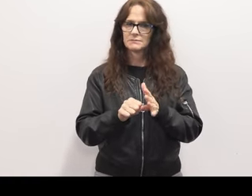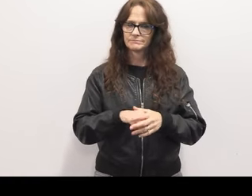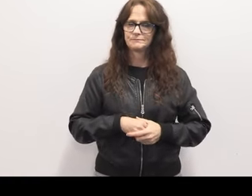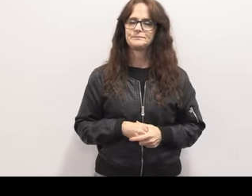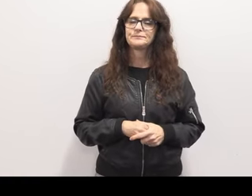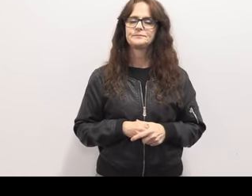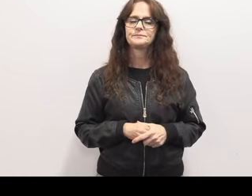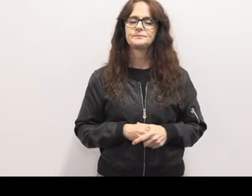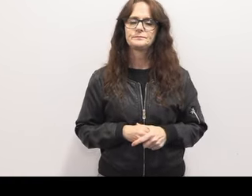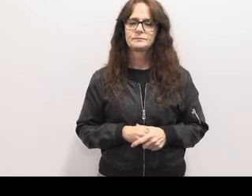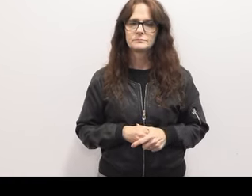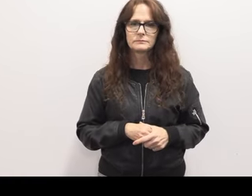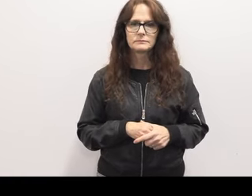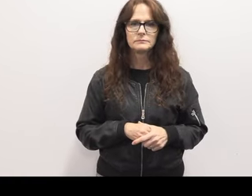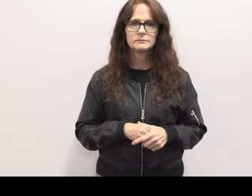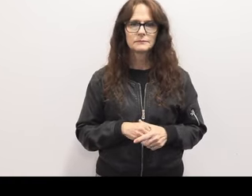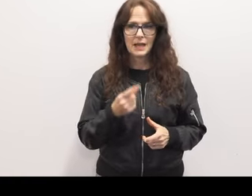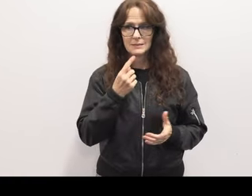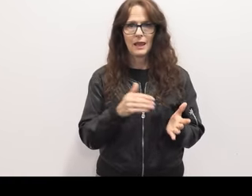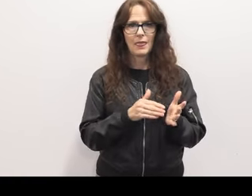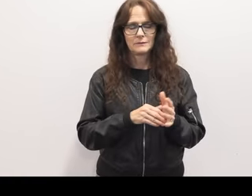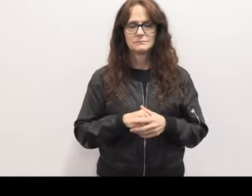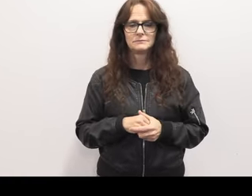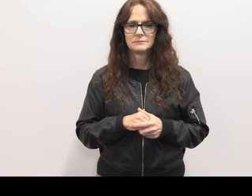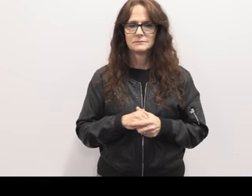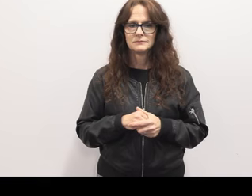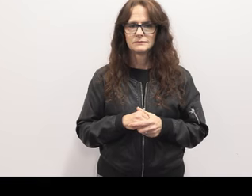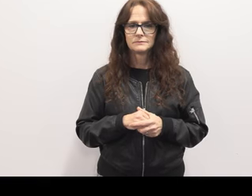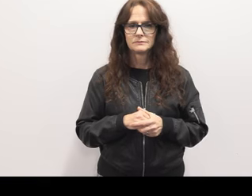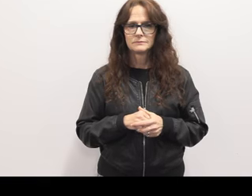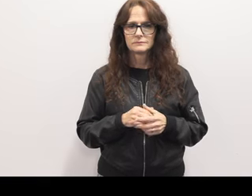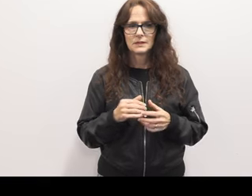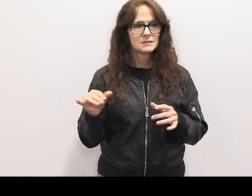So that in alignment to what Dr. Benitez has said,